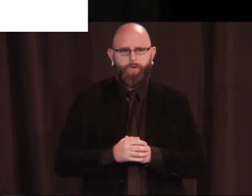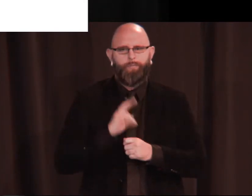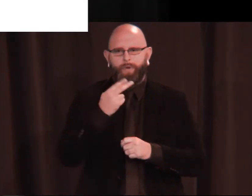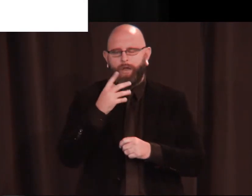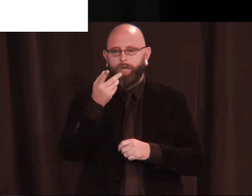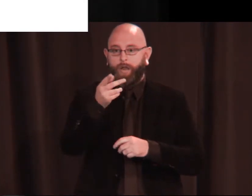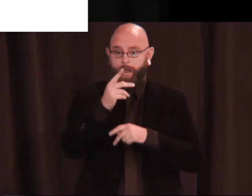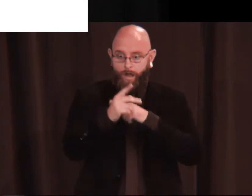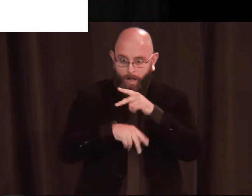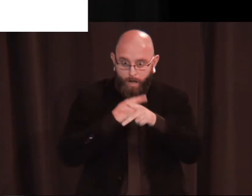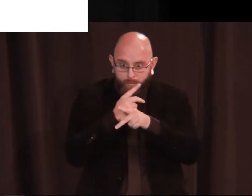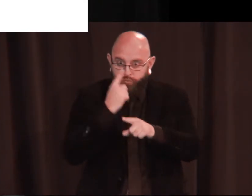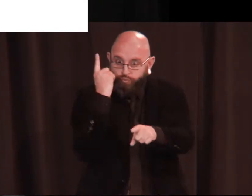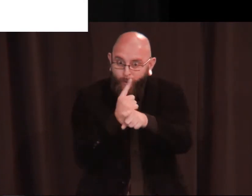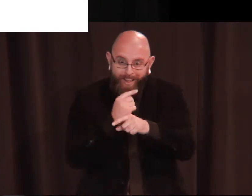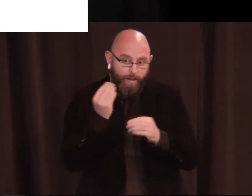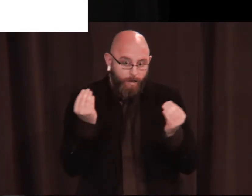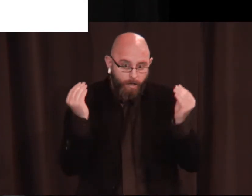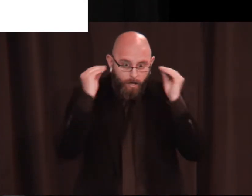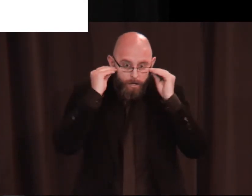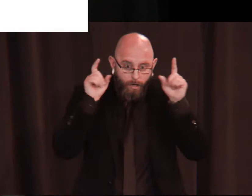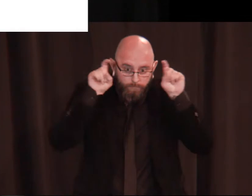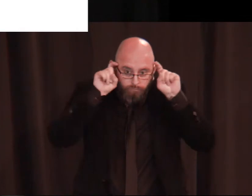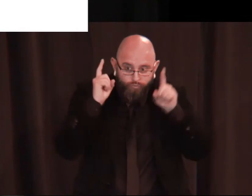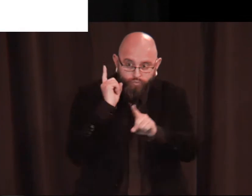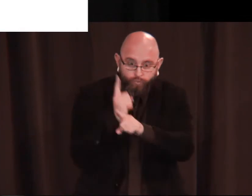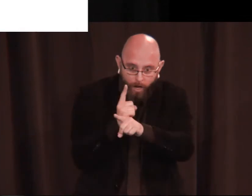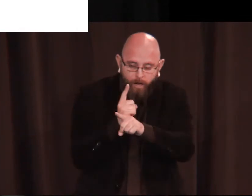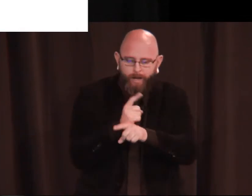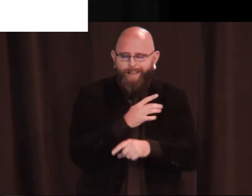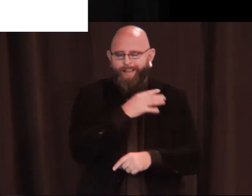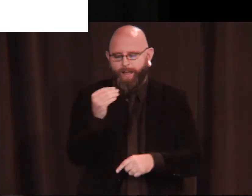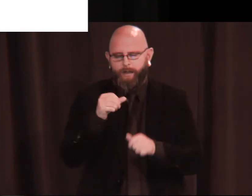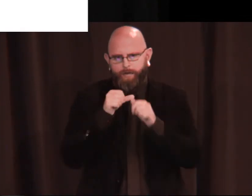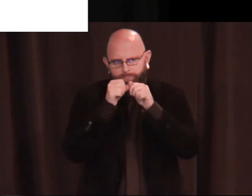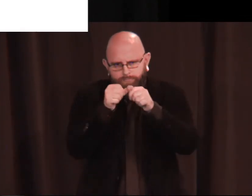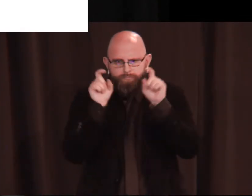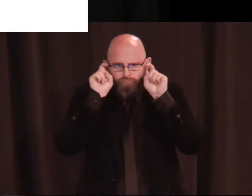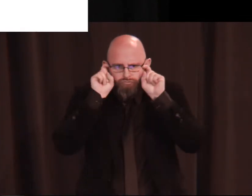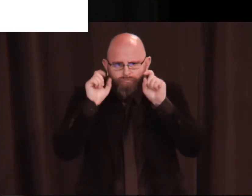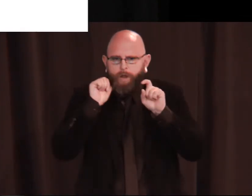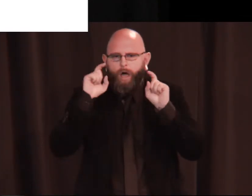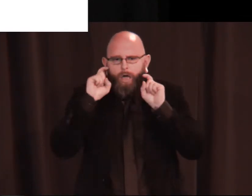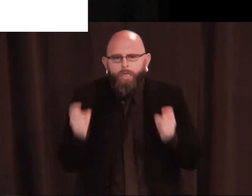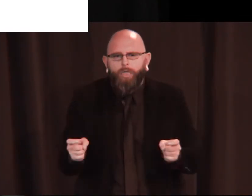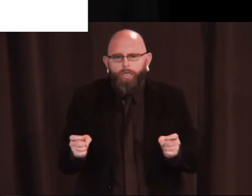So, again, we wanted to know how are we doing here and what are practice implications.